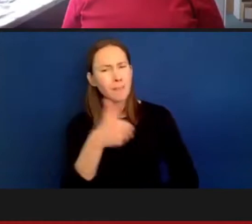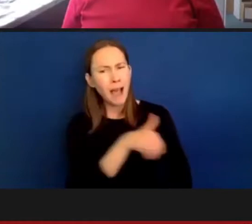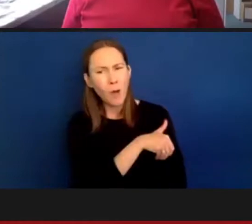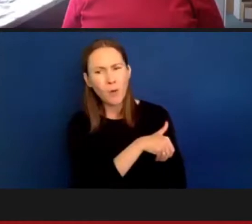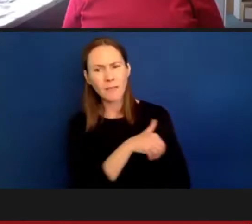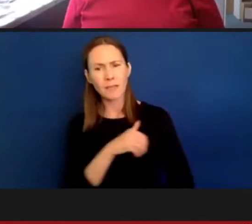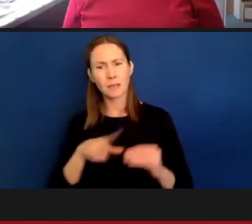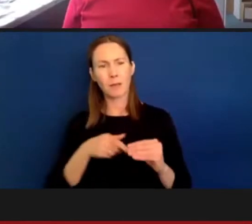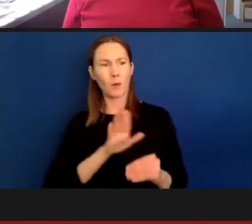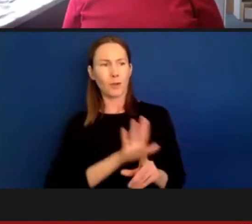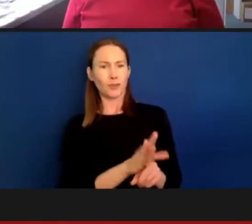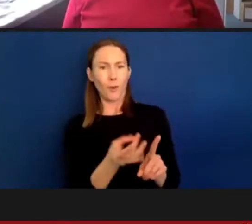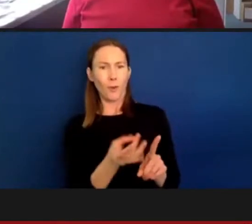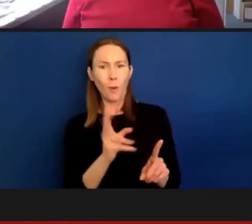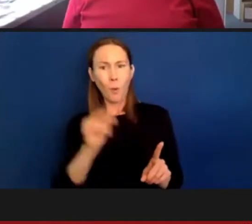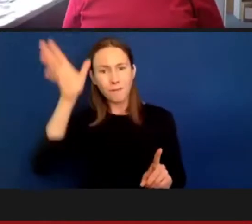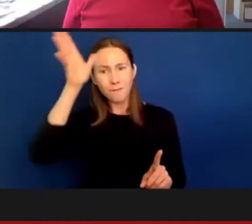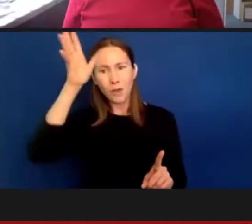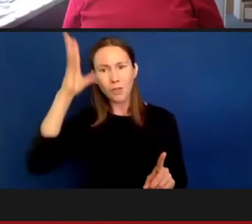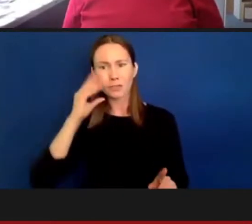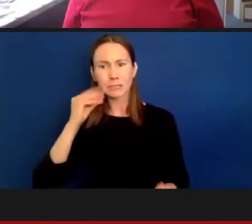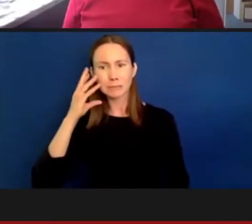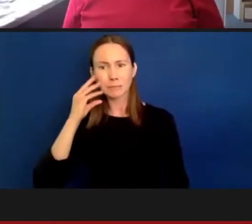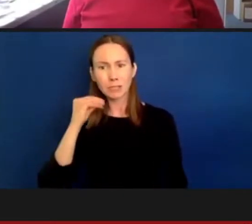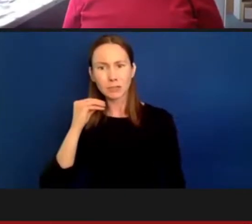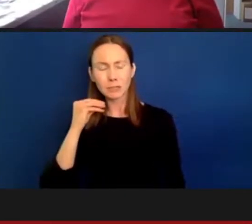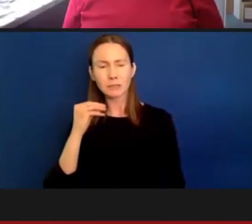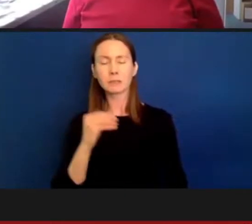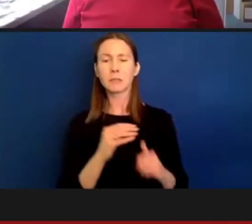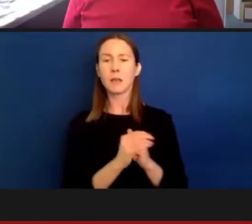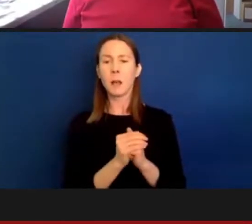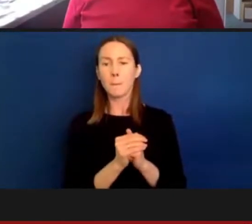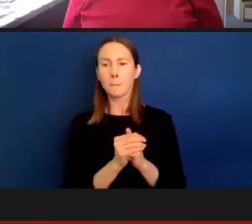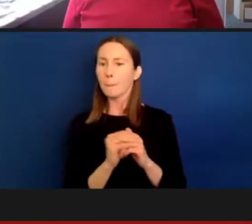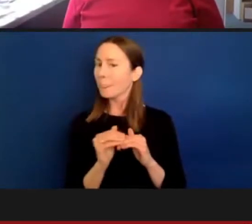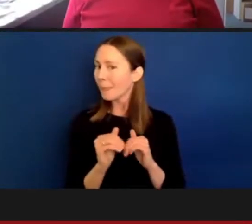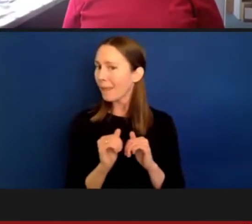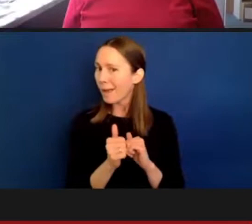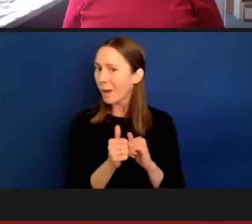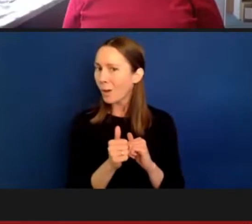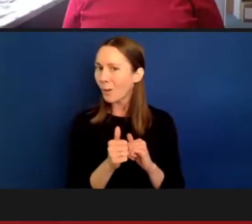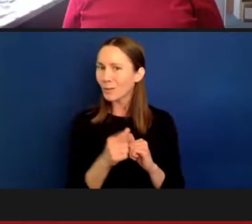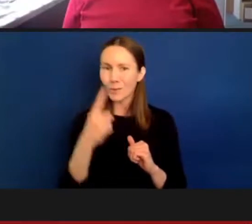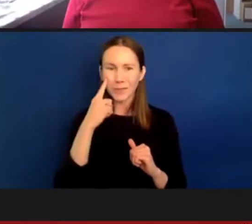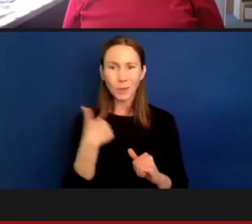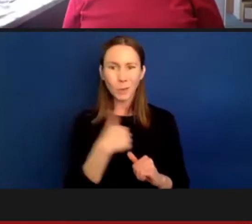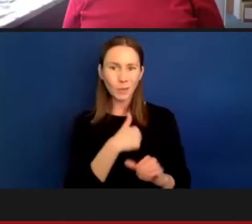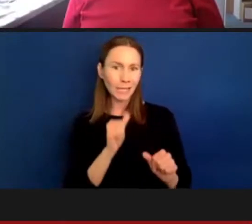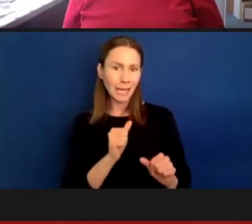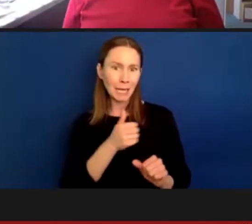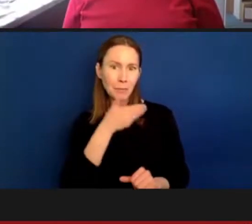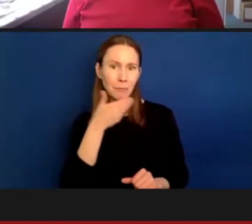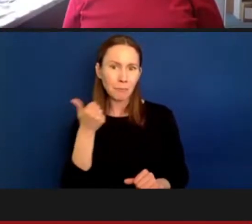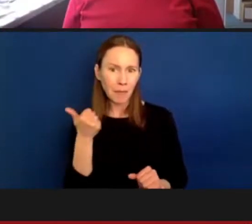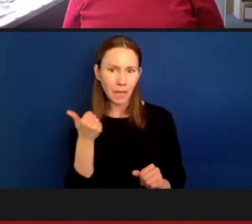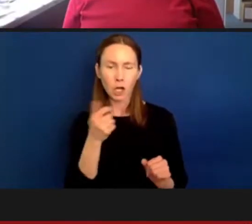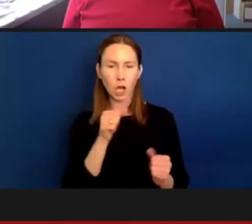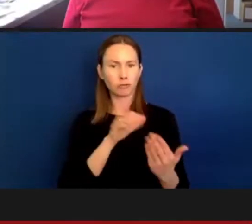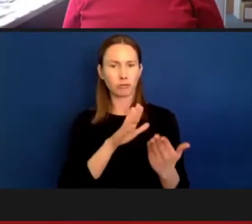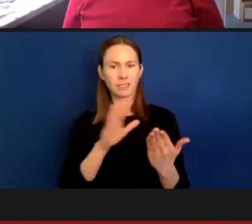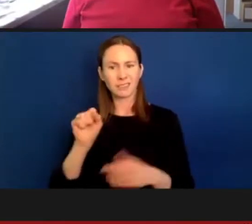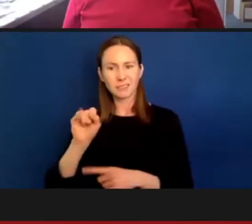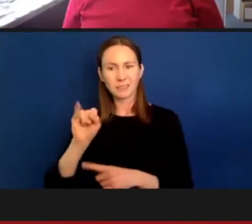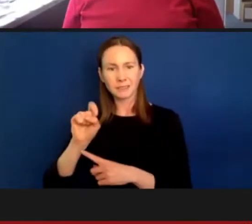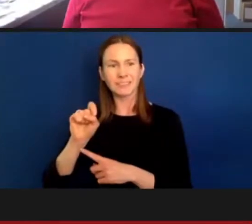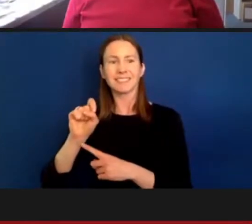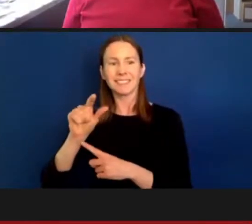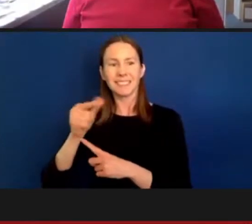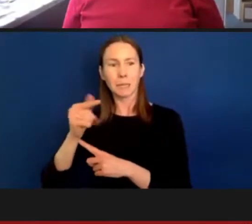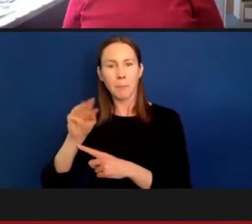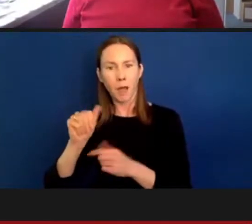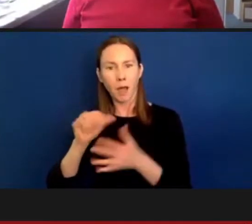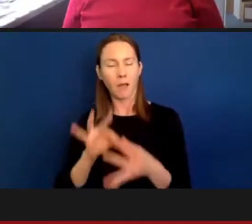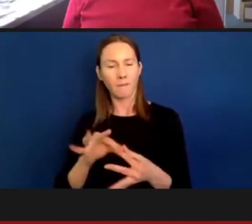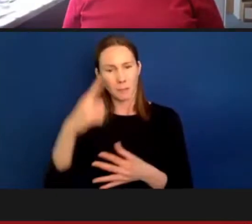own father's experience—how do you think we arrest the stigma of mental illness, moving